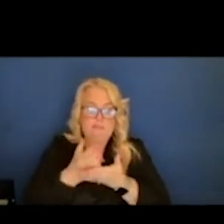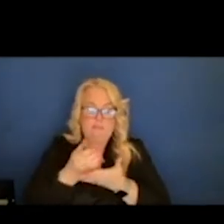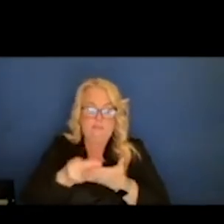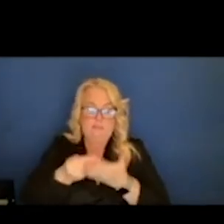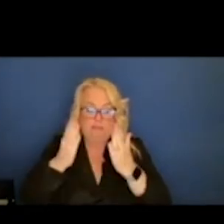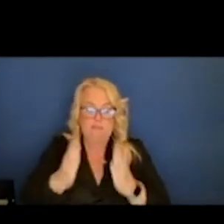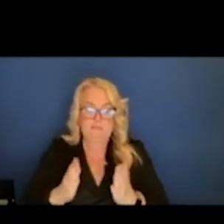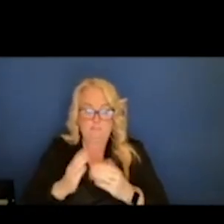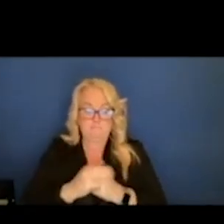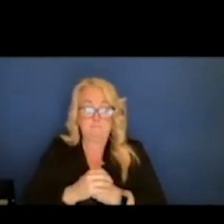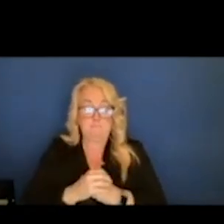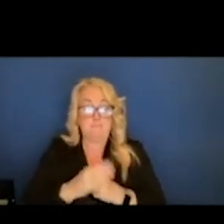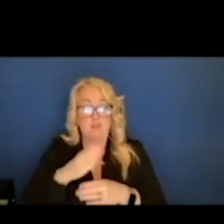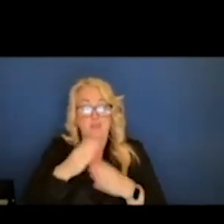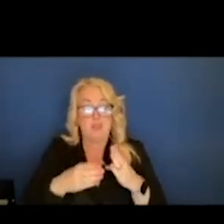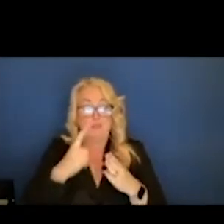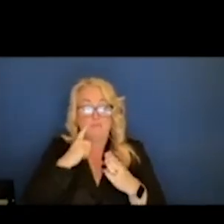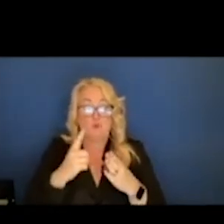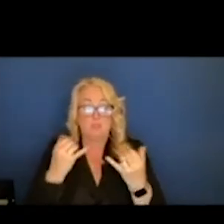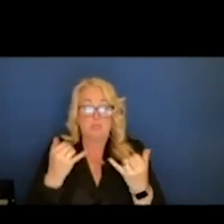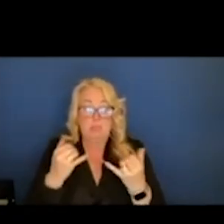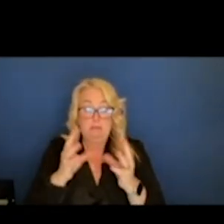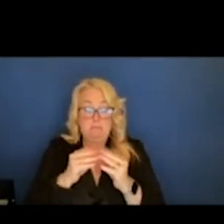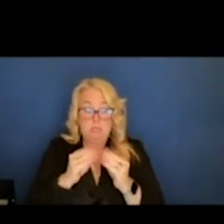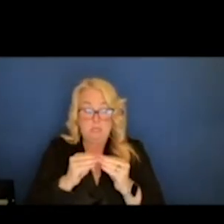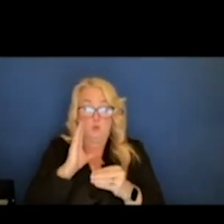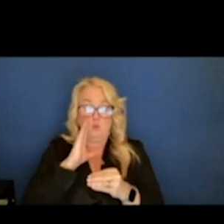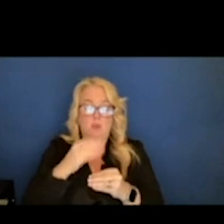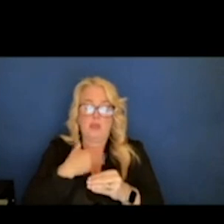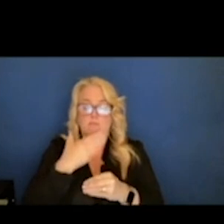By the end of our time together, you’ll have a deeper understanding of the DIF’s